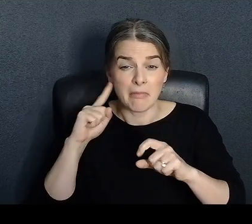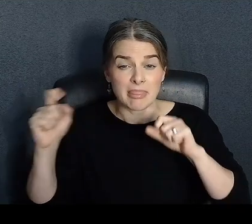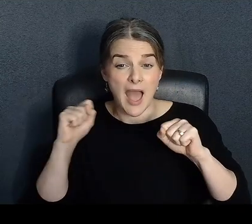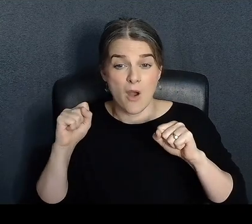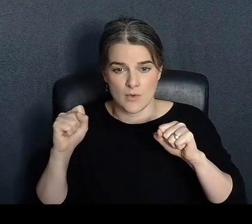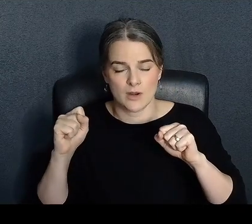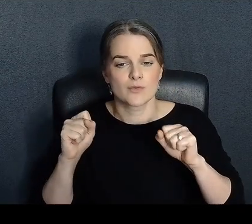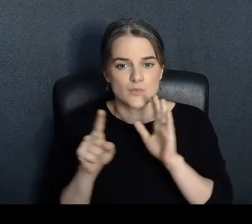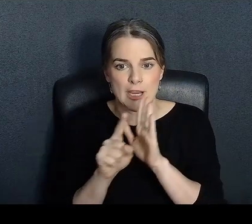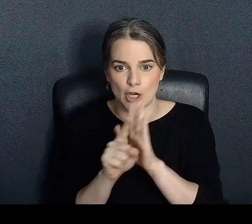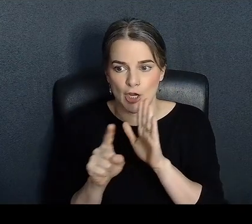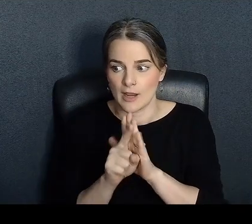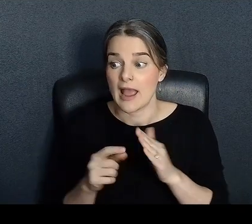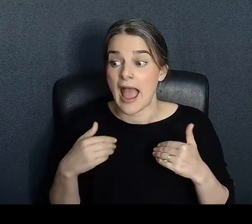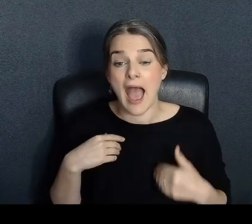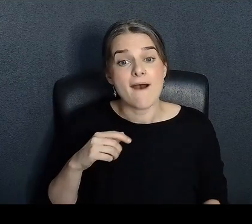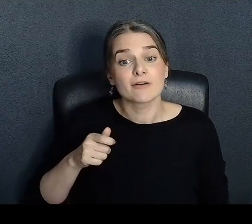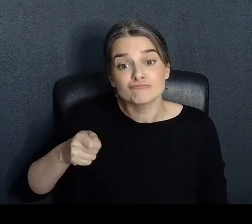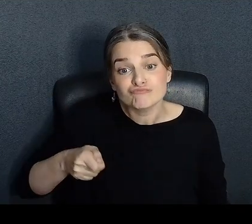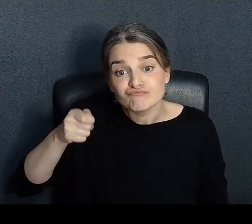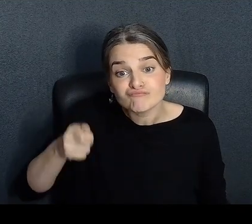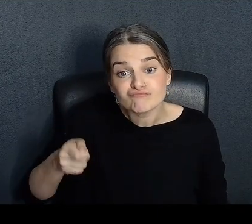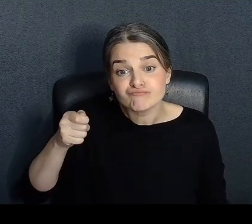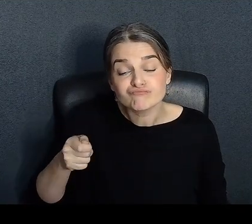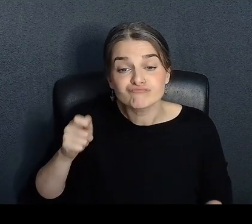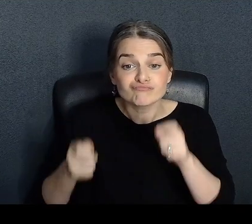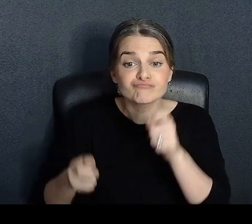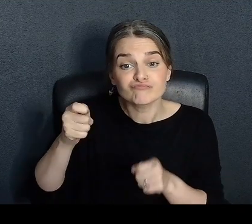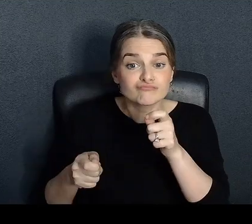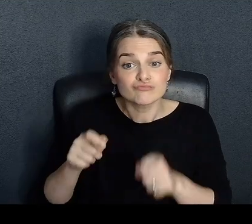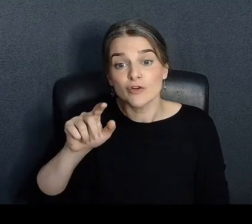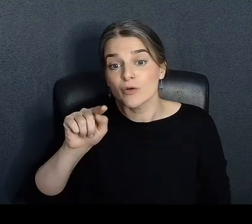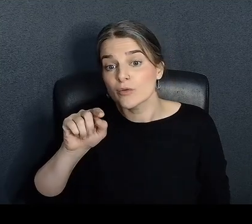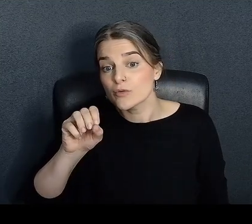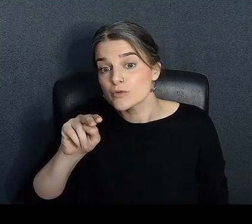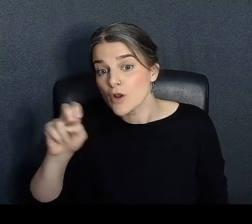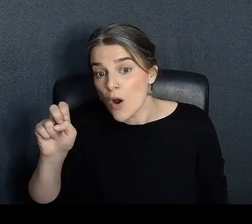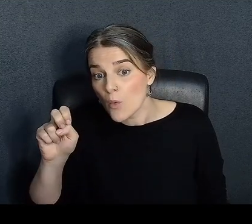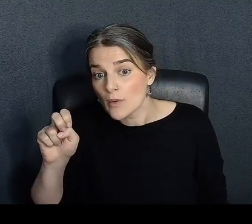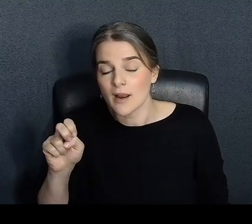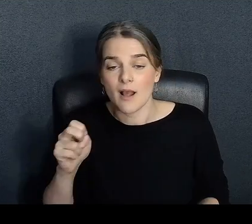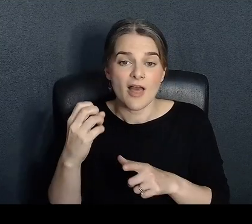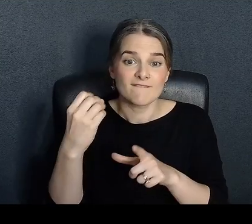You can adjust the tone, how many times, or the flashing pattern, I should say.